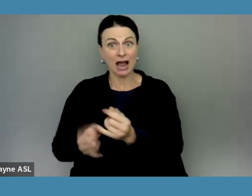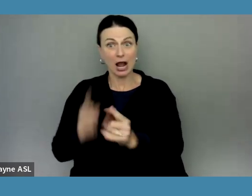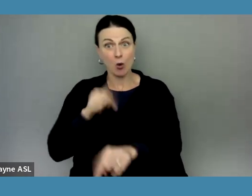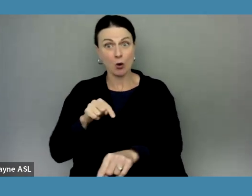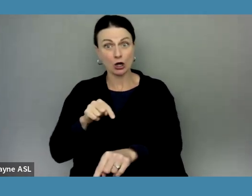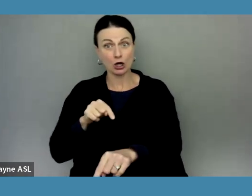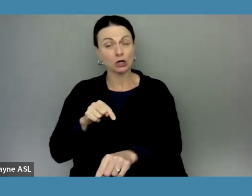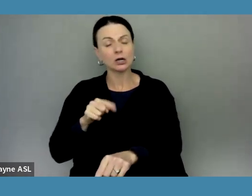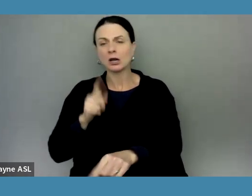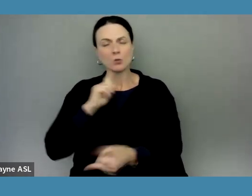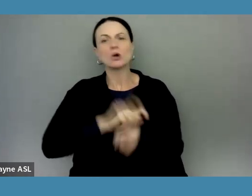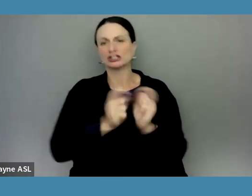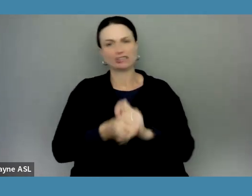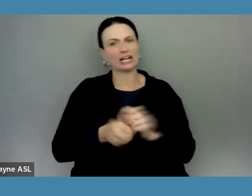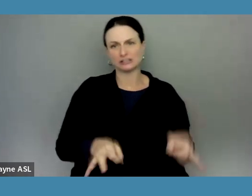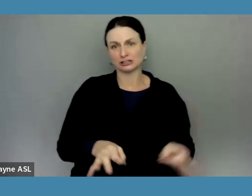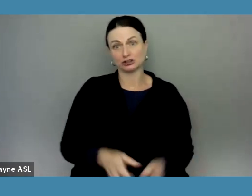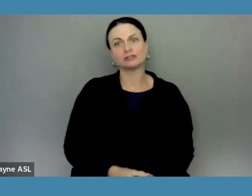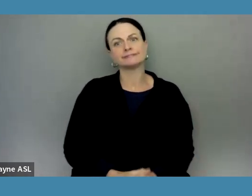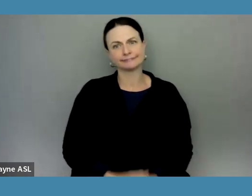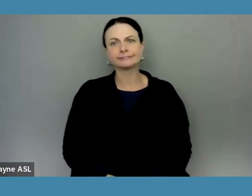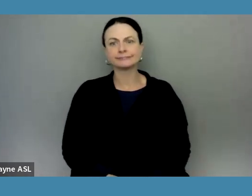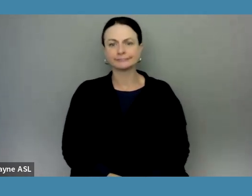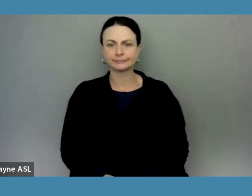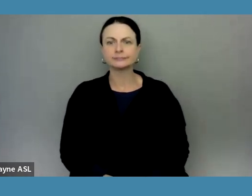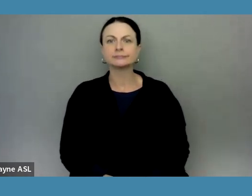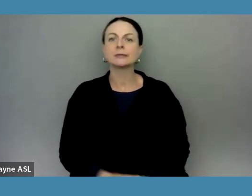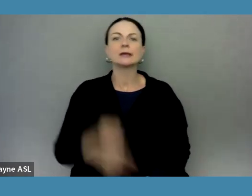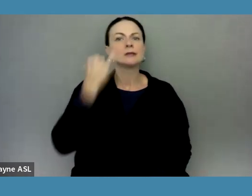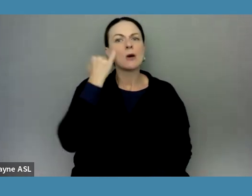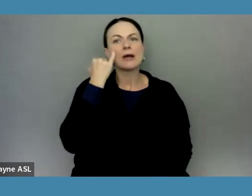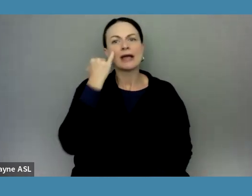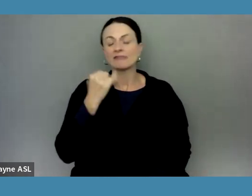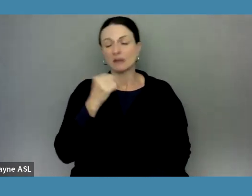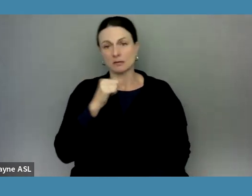would have changed the decision. So if it was an unfavorable final order